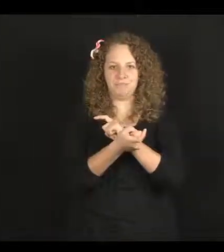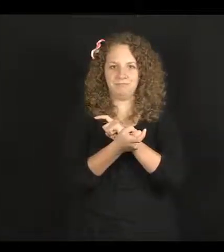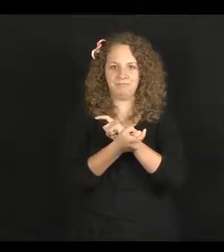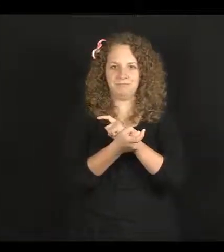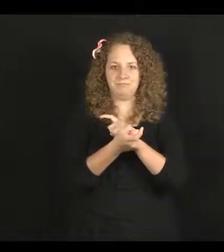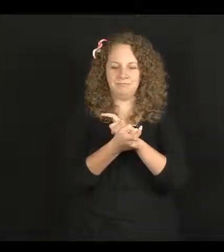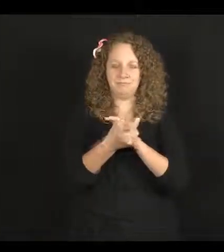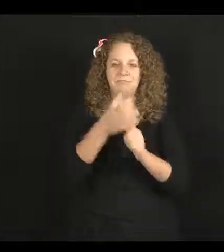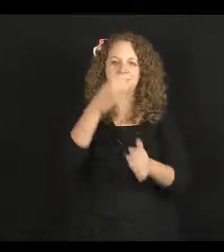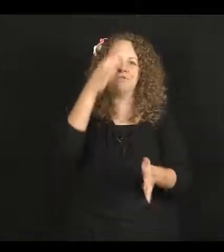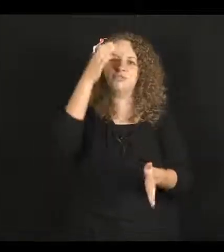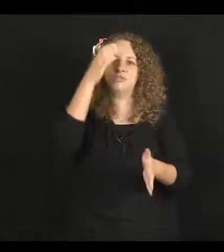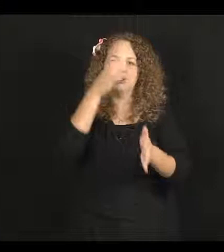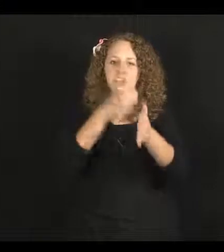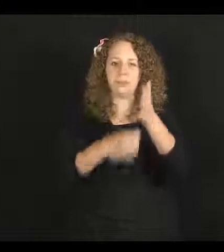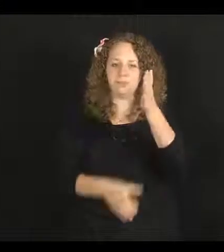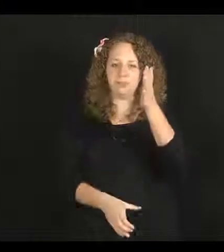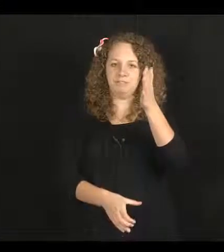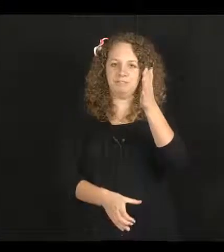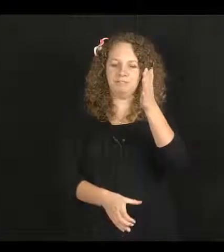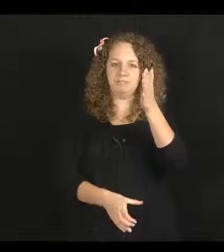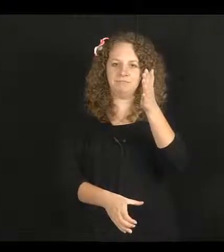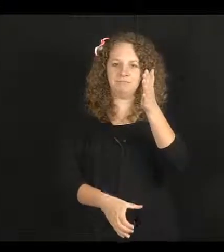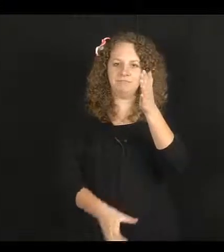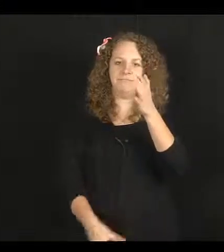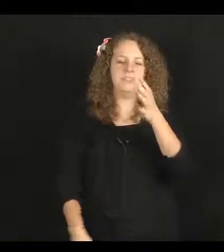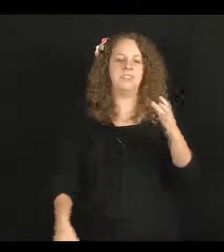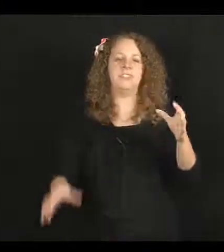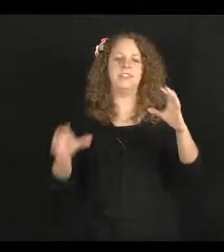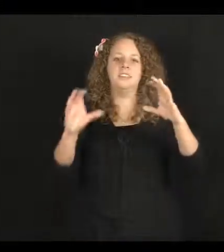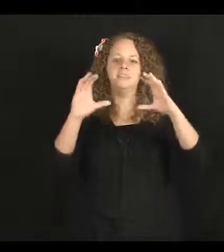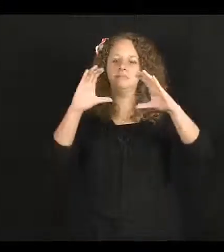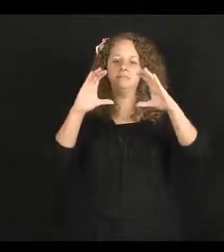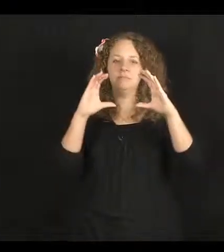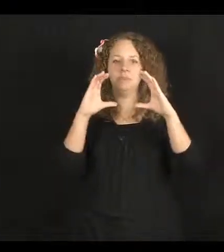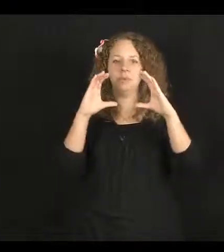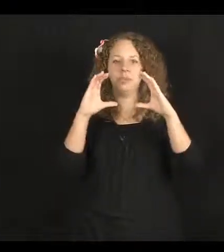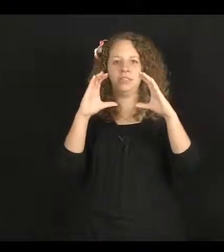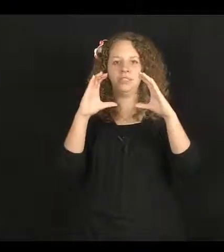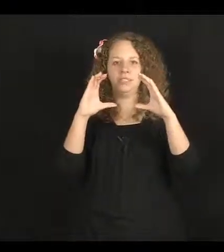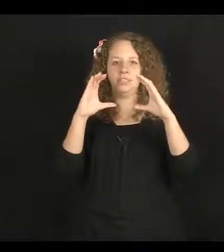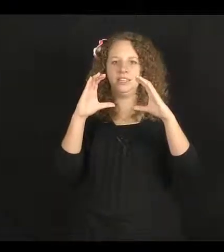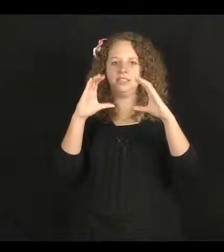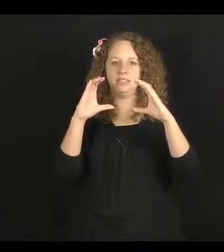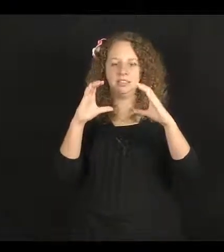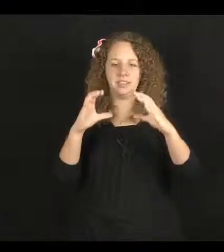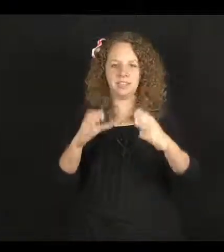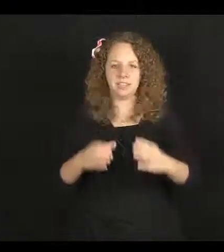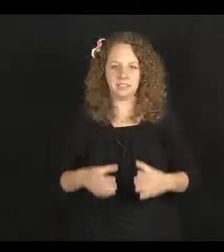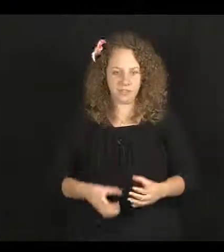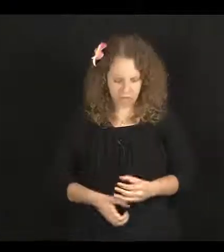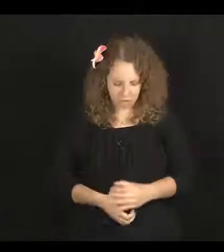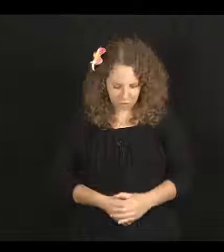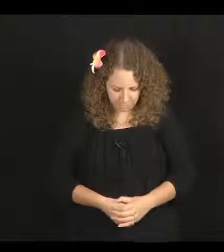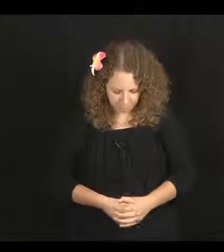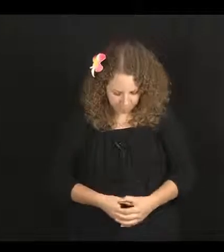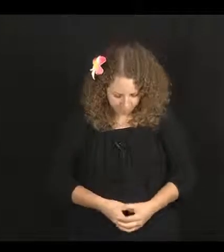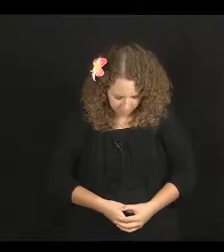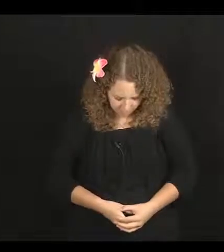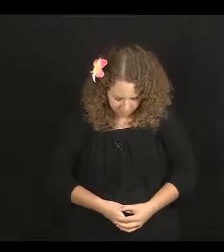CHAPTER CC-grow-in-stomach … and then both hands Cs as a classifier to show the baby growing from